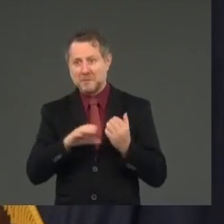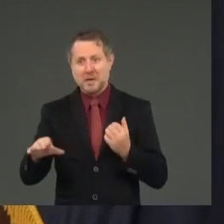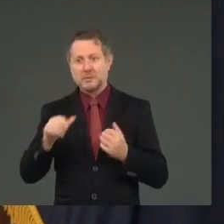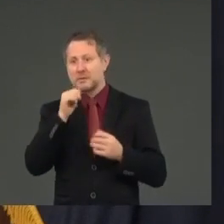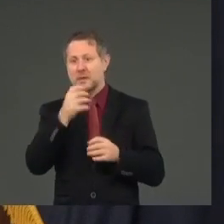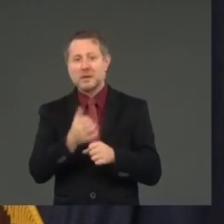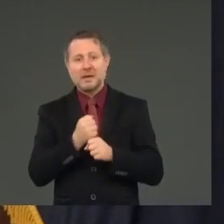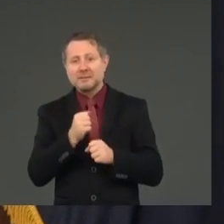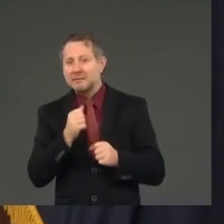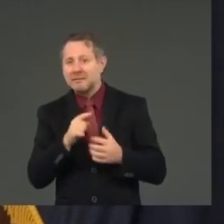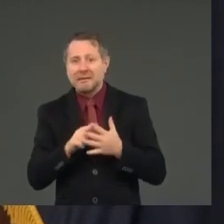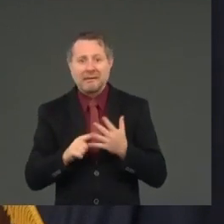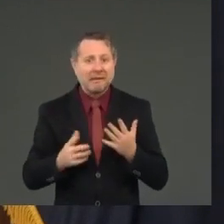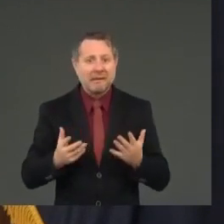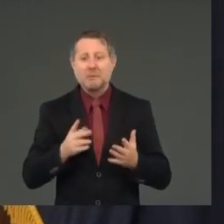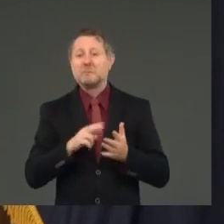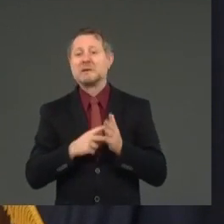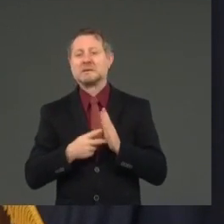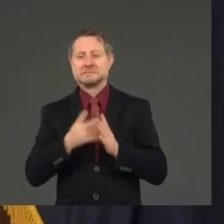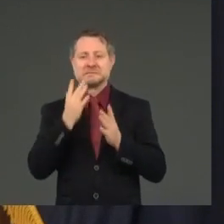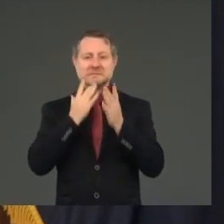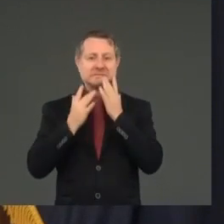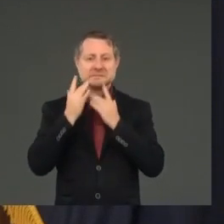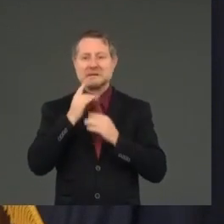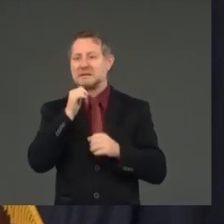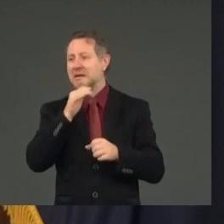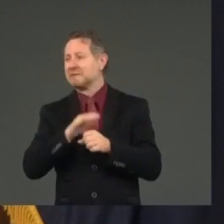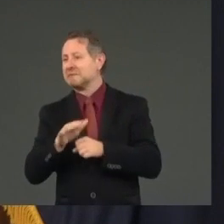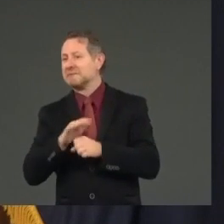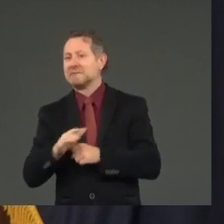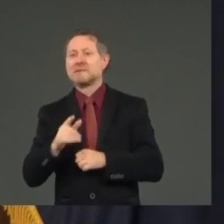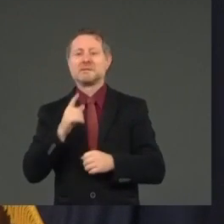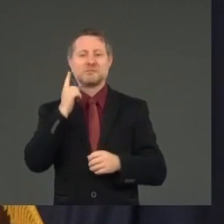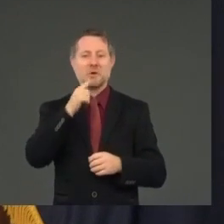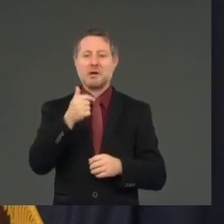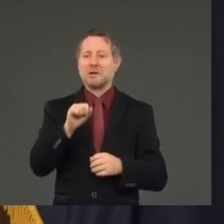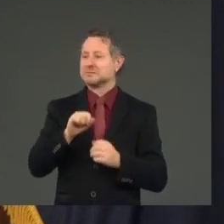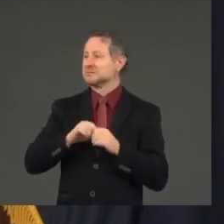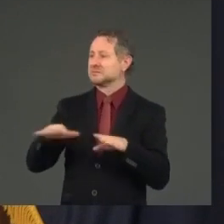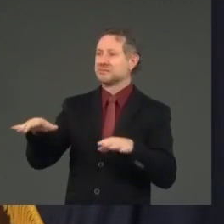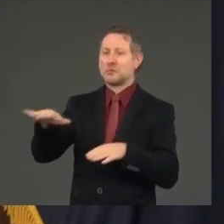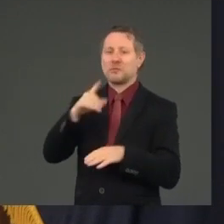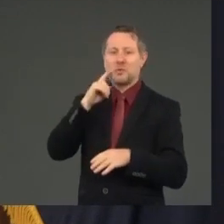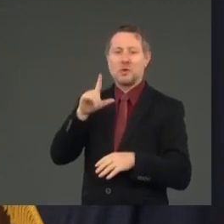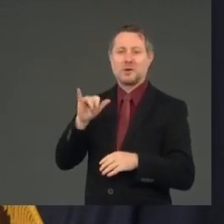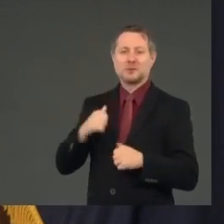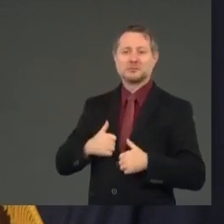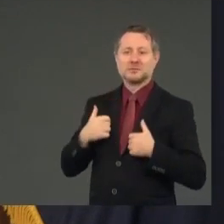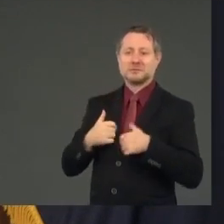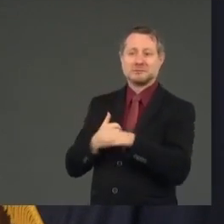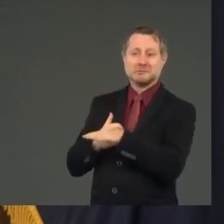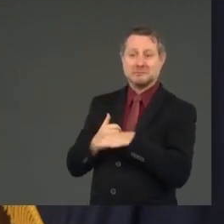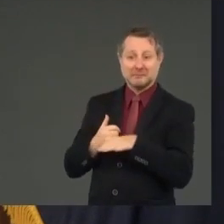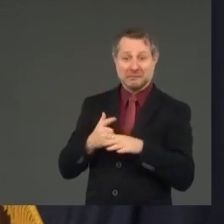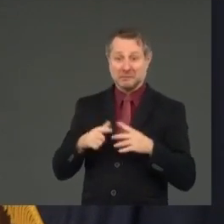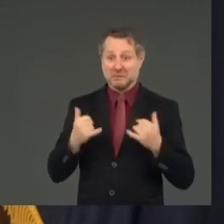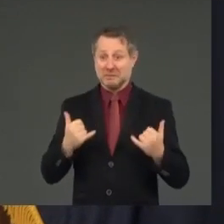WERE LAST YEAR WAS, WE NEED THAT PIPELINE, IF WE DON'T GET THE